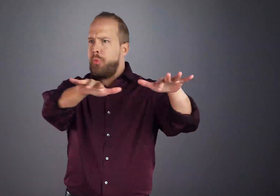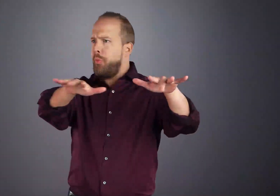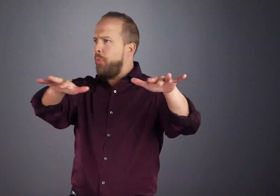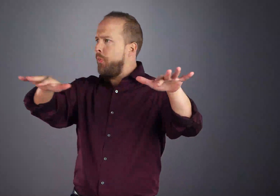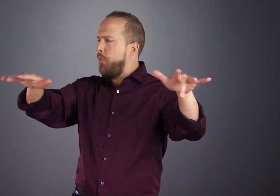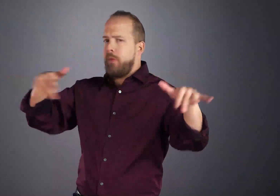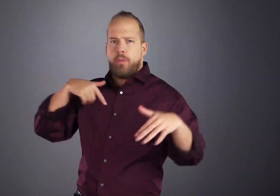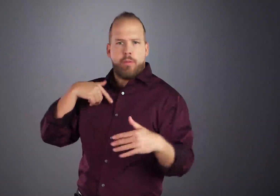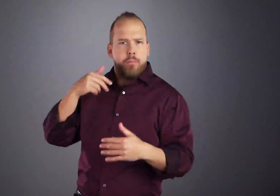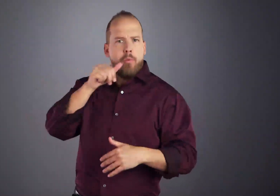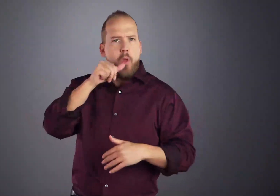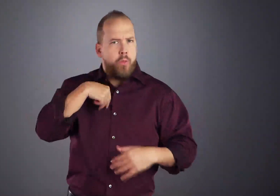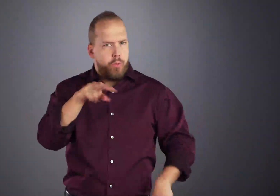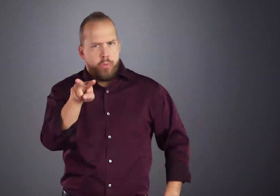I was staring at an inch of the tape